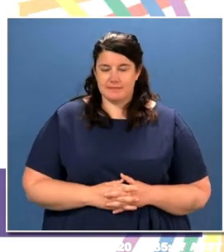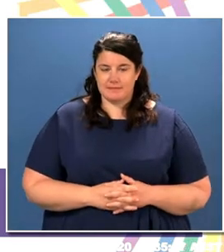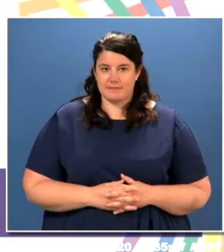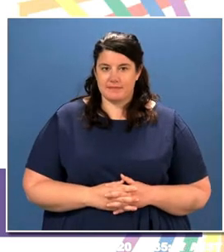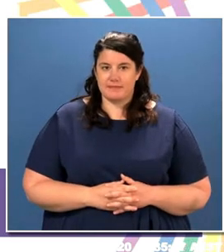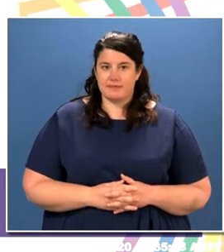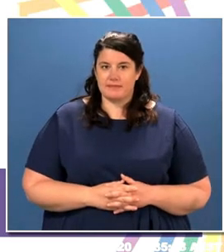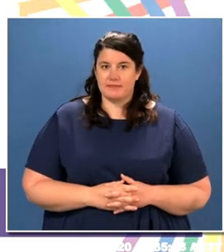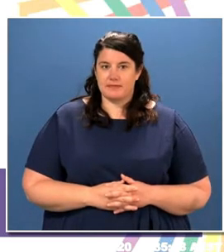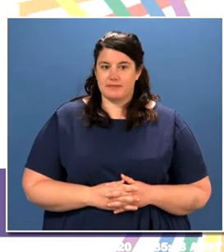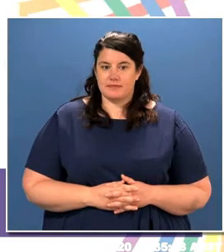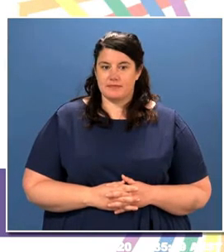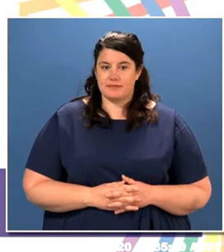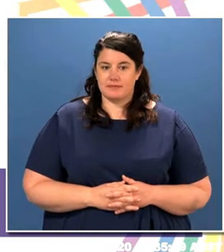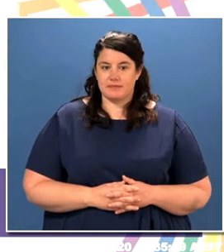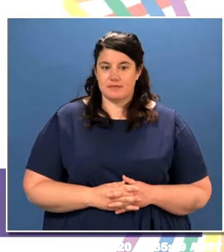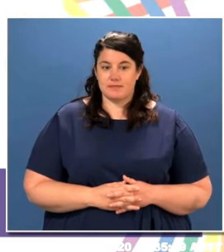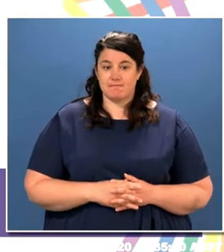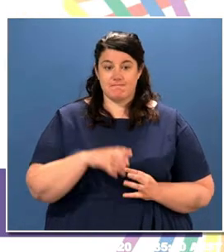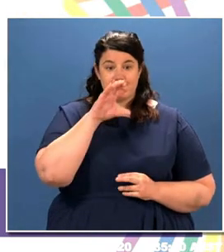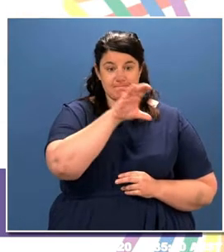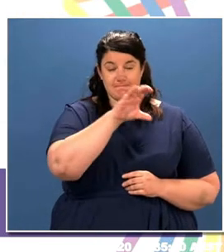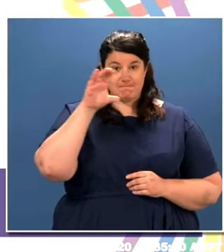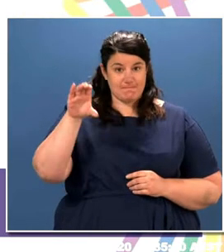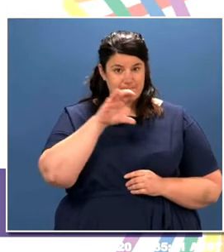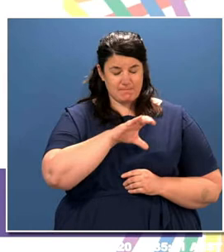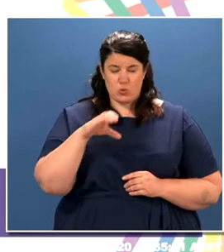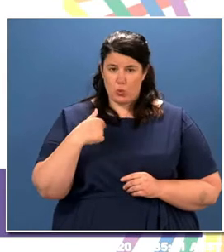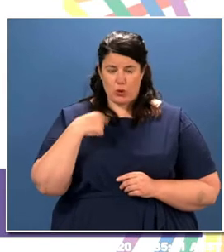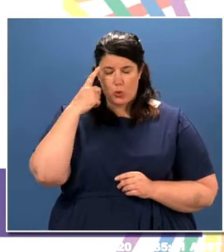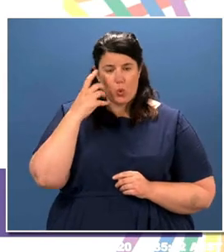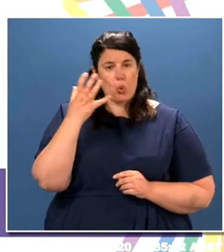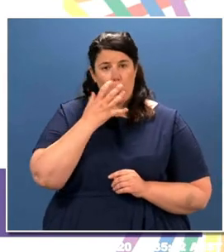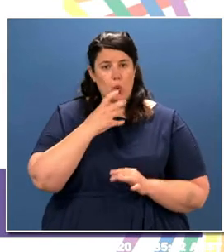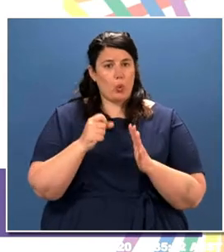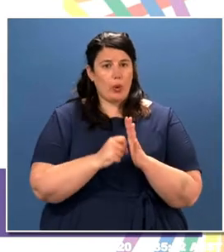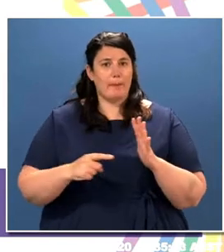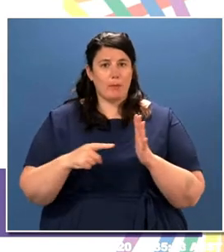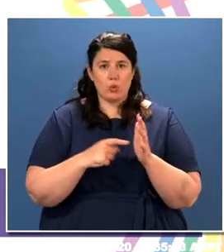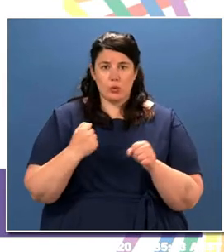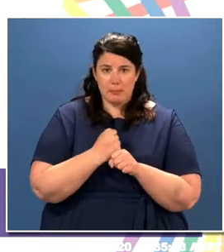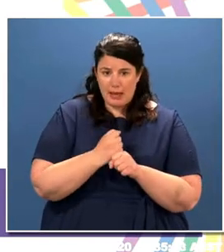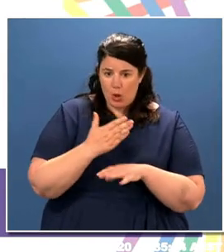the four areas that we identified as being very important to creating workplaces that are safe and inclusive.